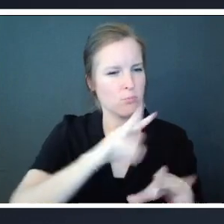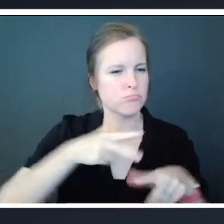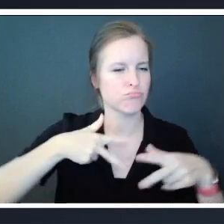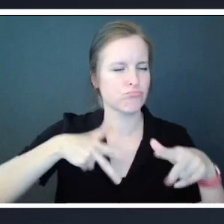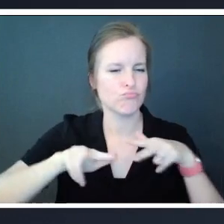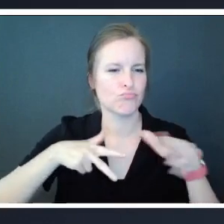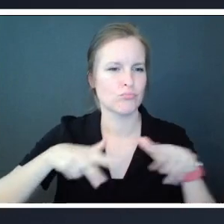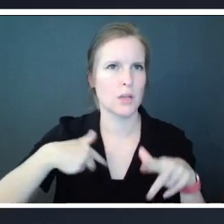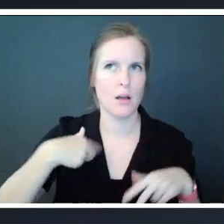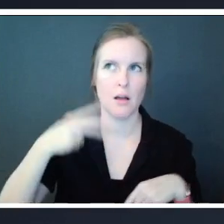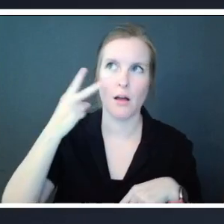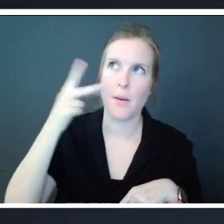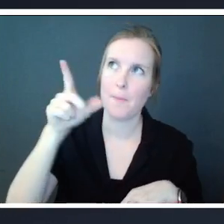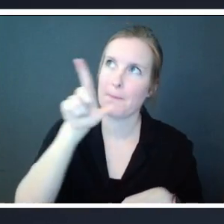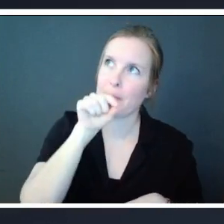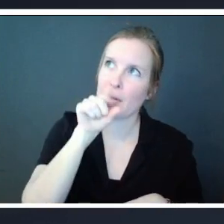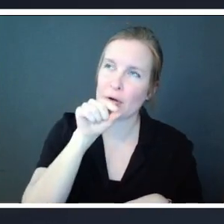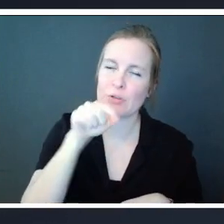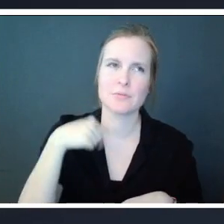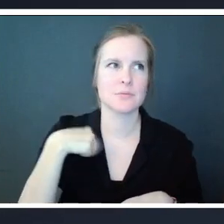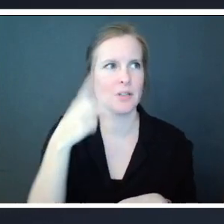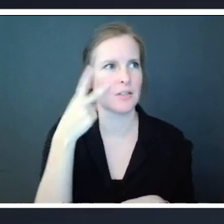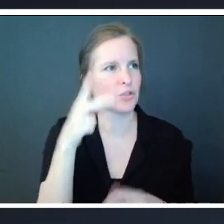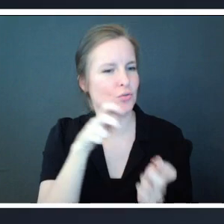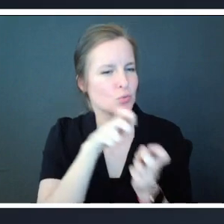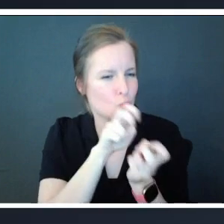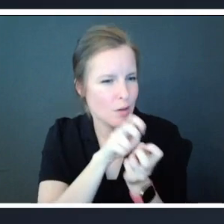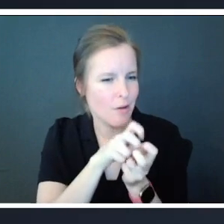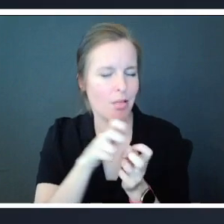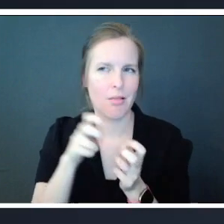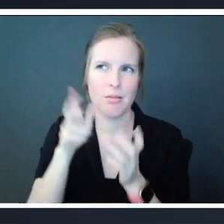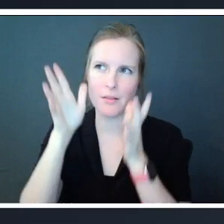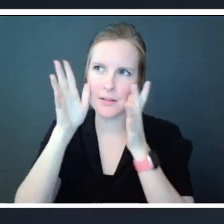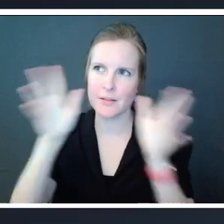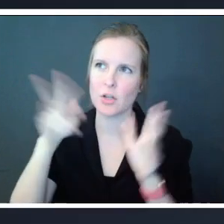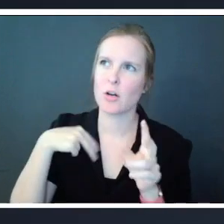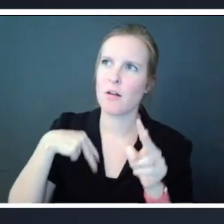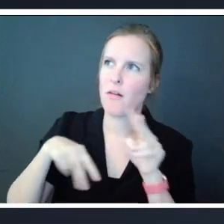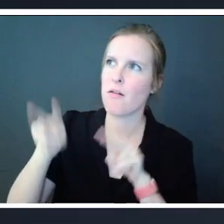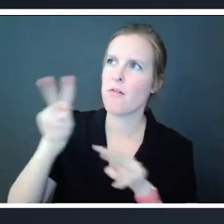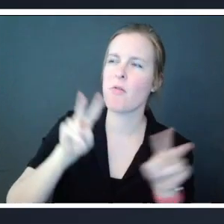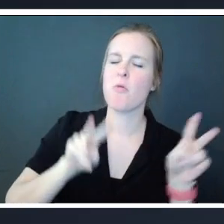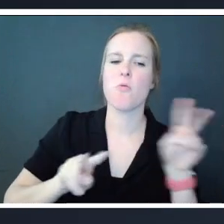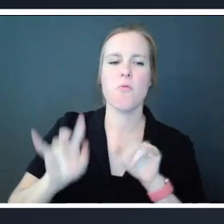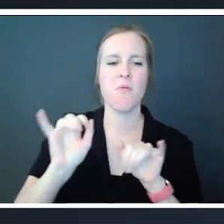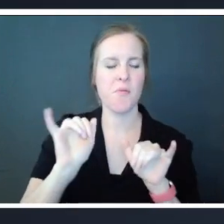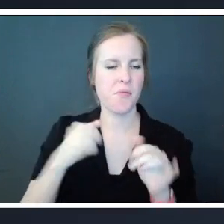and squirrel and even a deer, and that eventually led to learning about nature, biology classes,